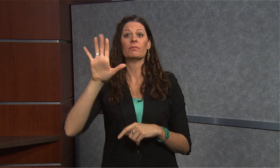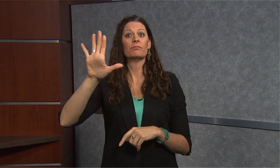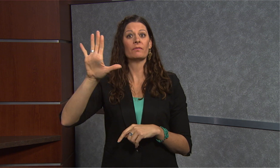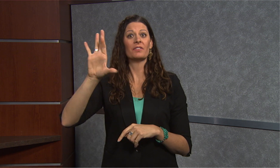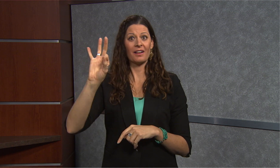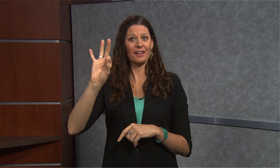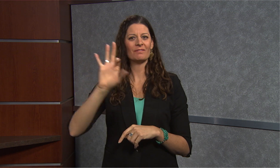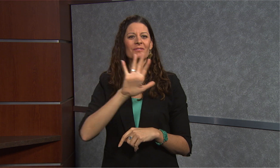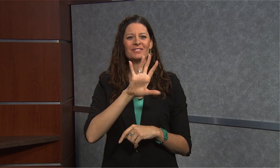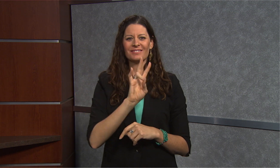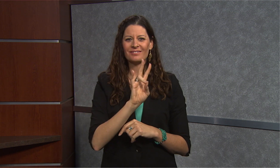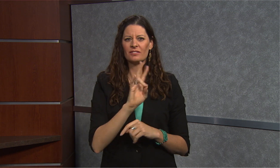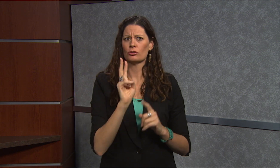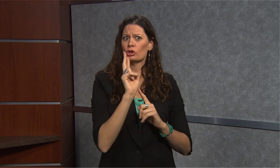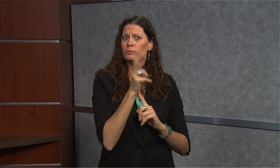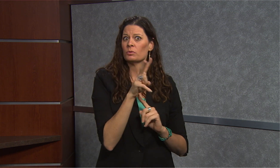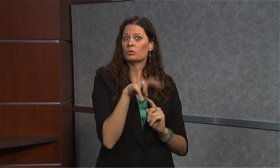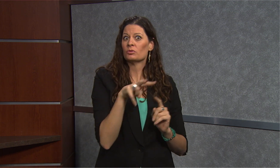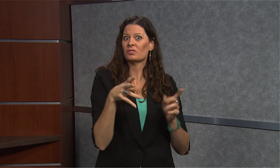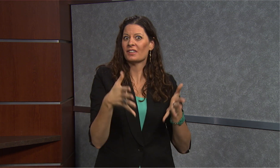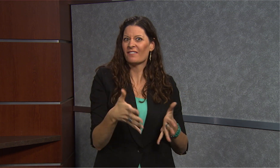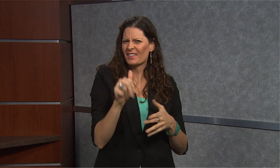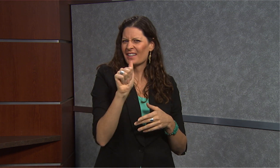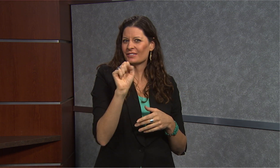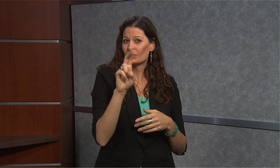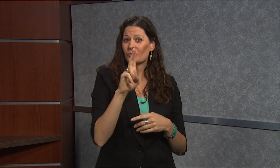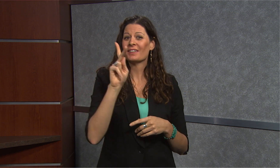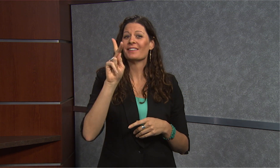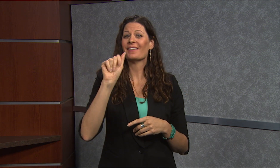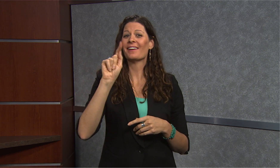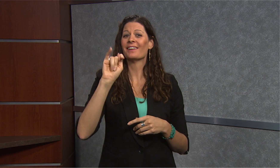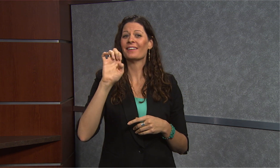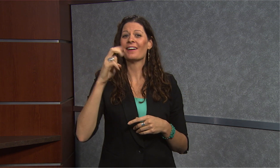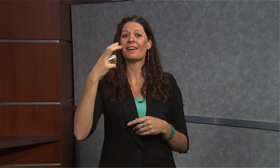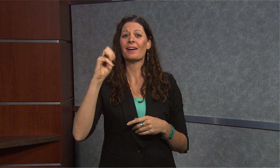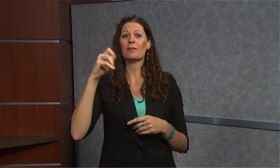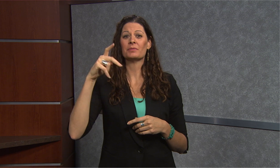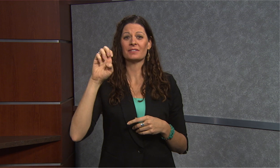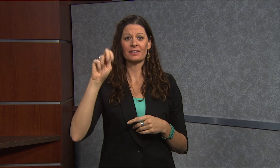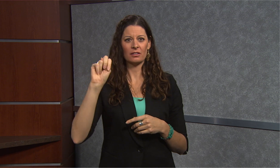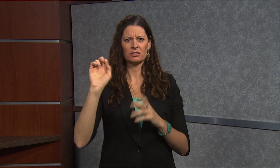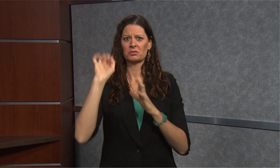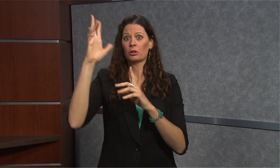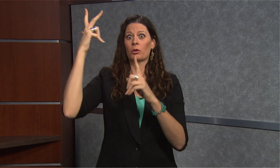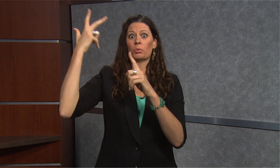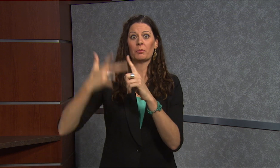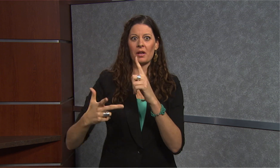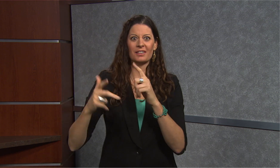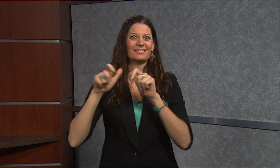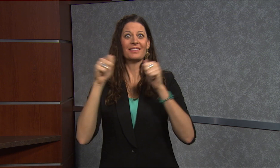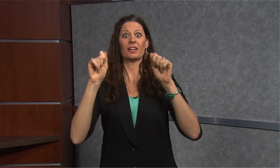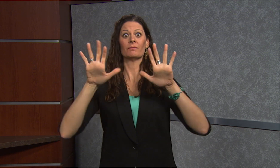59 TO 57. AT 2:22 MINUTES LEFT, ASU KATIE HEMPEN SCORED 3 POINTS TO TIE THE GAME AT